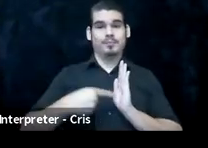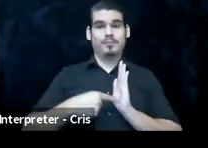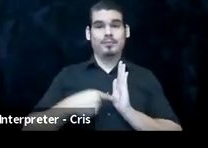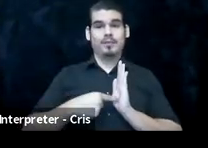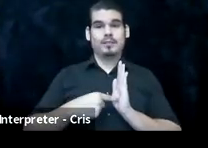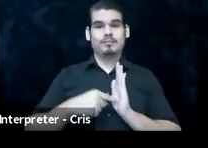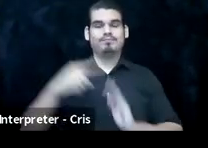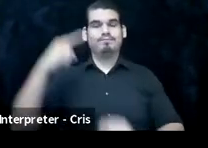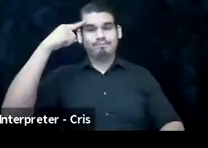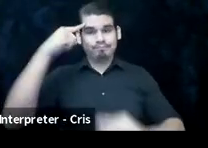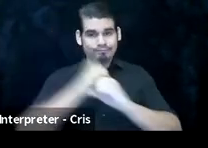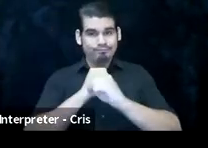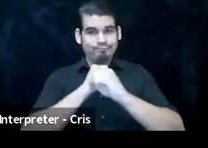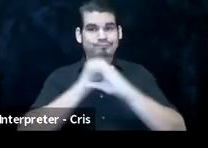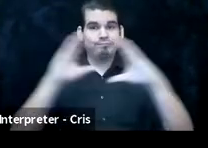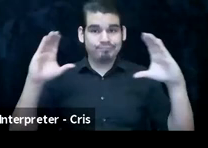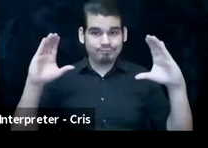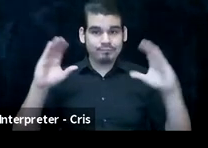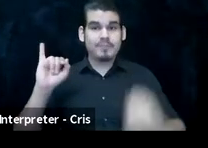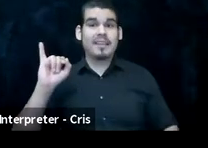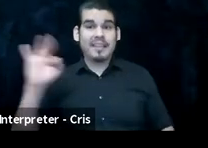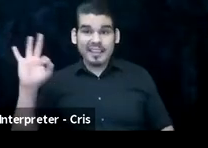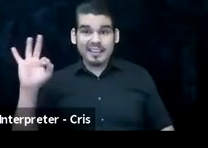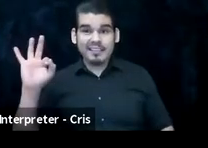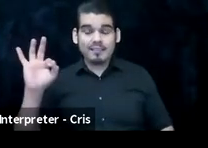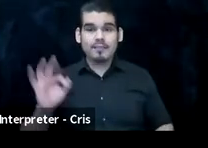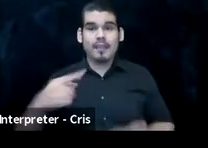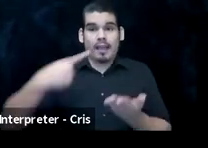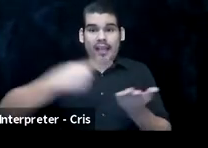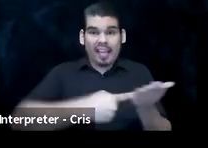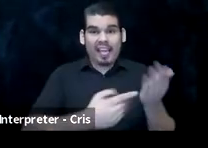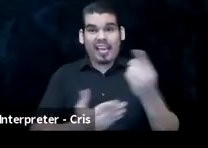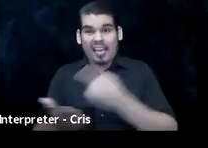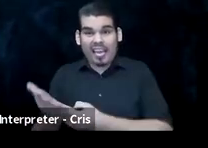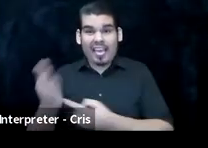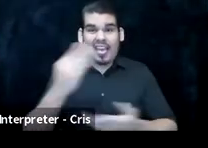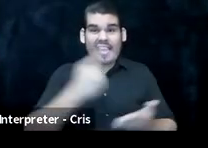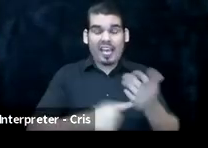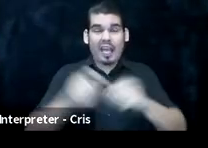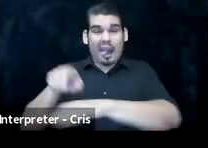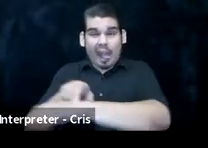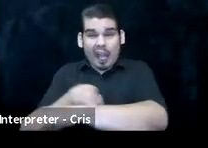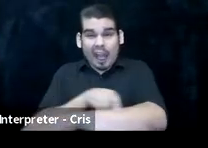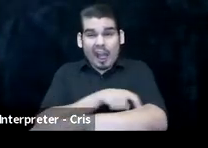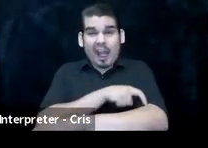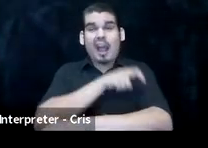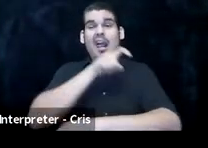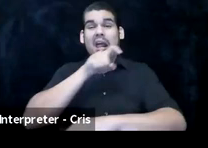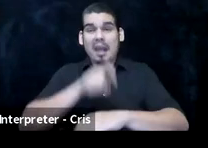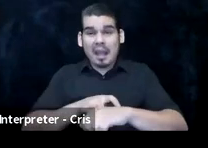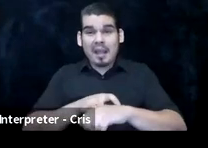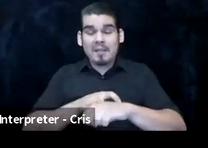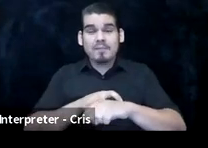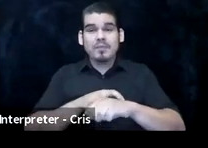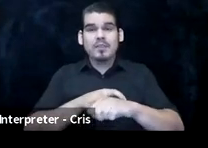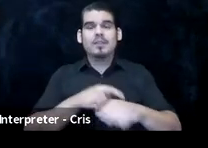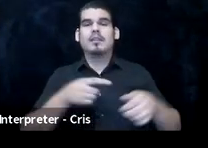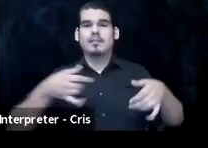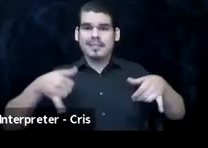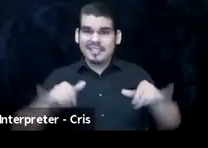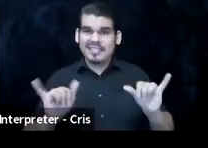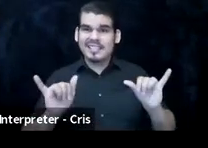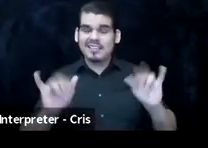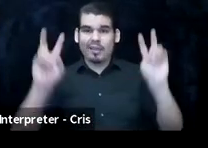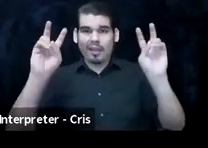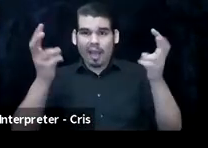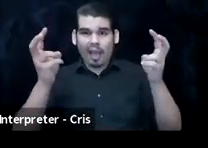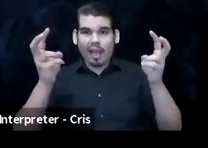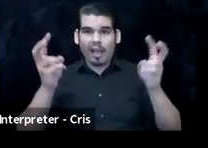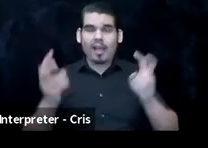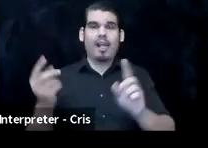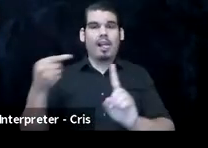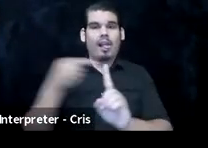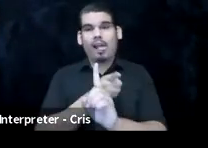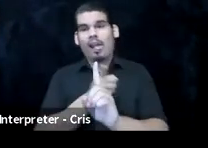Gerardo Chavez, RAD IX: conversations going on the base, not in being you notice that you know, the point has been stated, but still going on, you can all 40 orders of the day, and never mind.